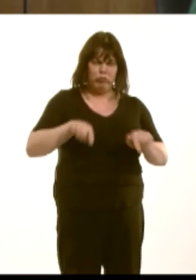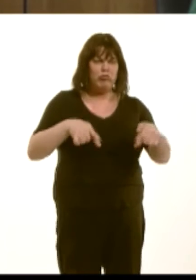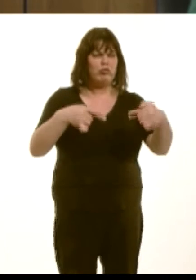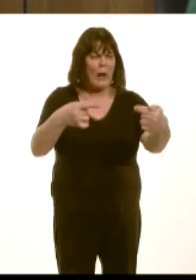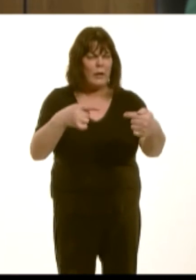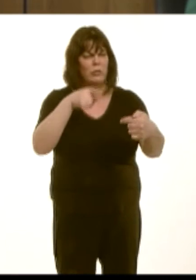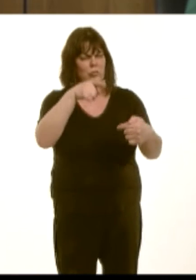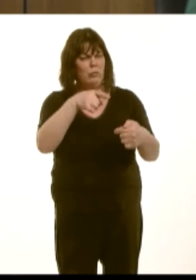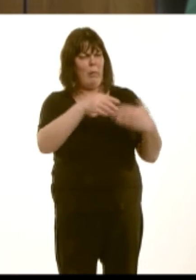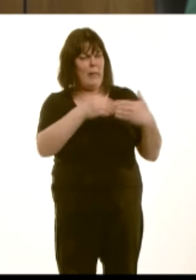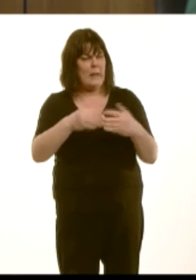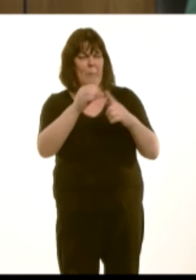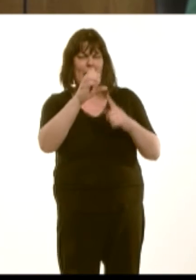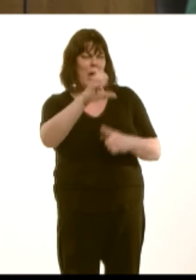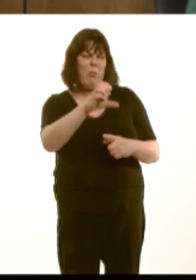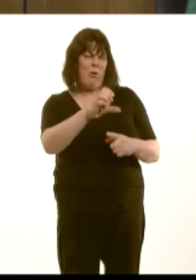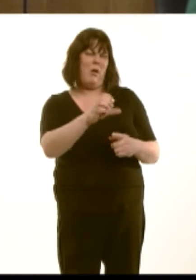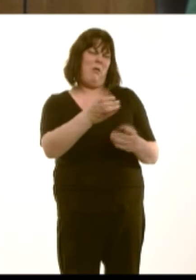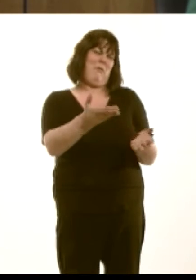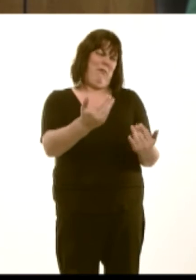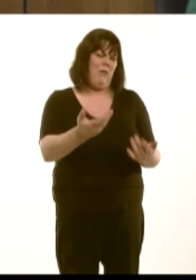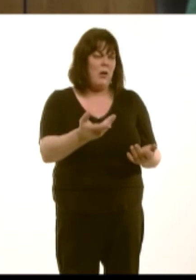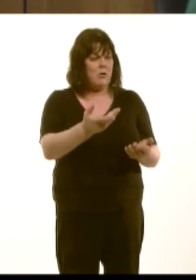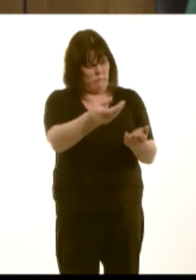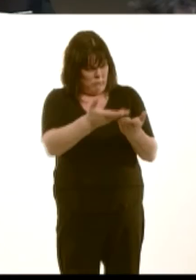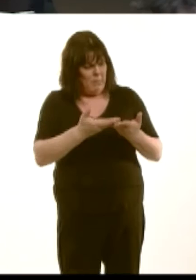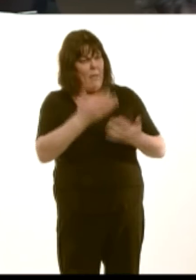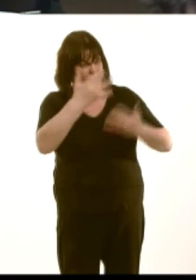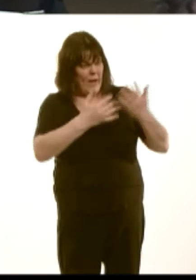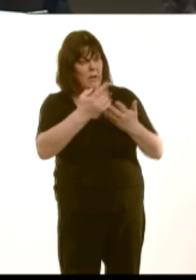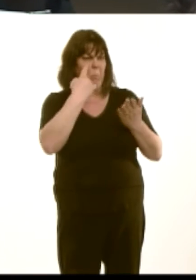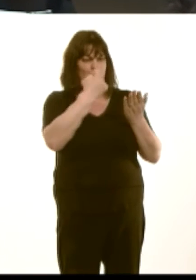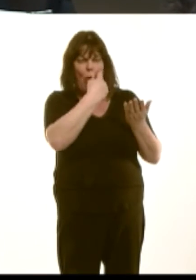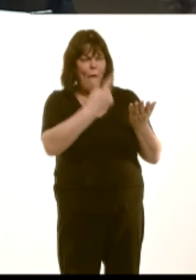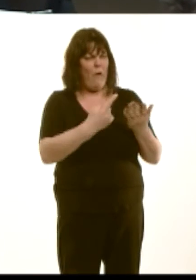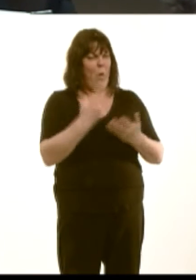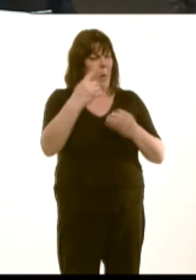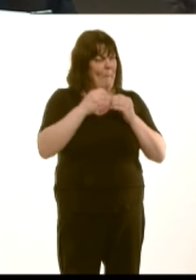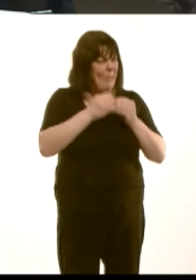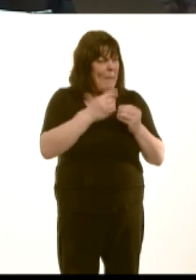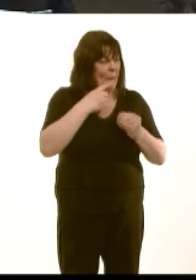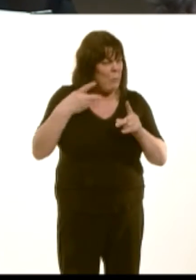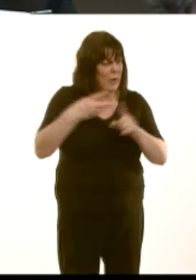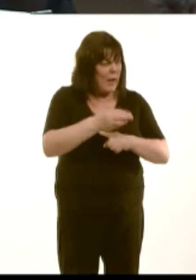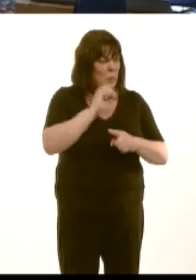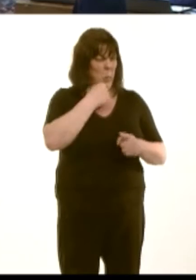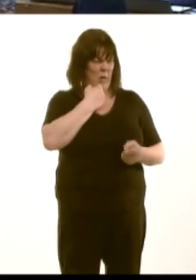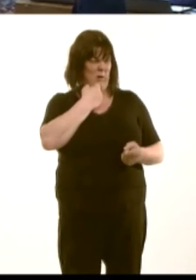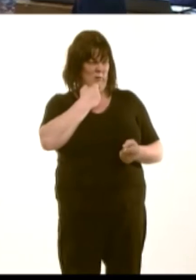does this quite oftenóI challenge the leader of Plaid Cymru to produce those figures, so that people can see. A billion pounds worthóa billion pounds worthóof cuts, she is saying.